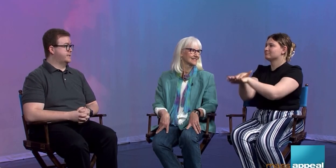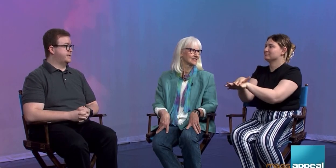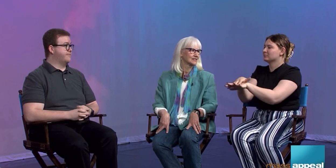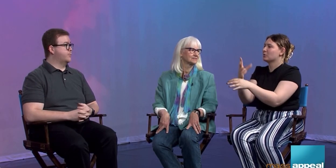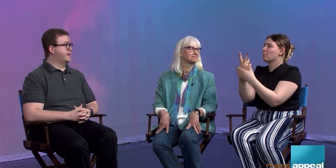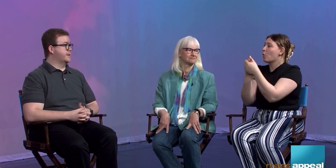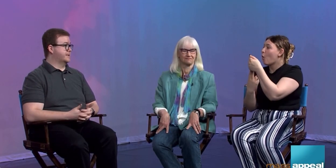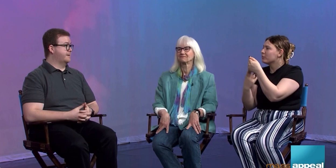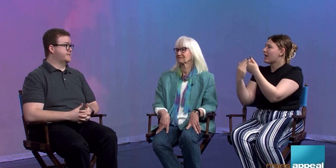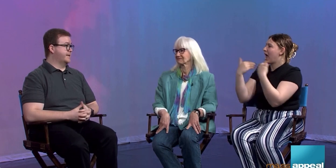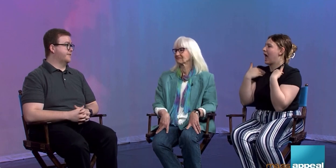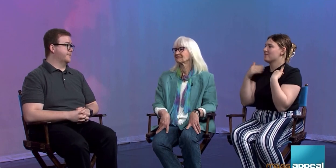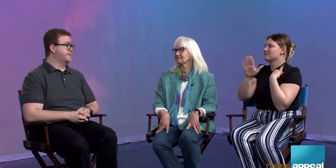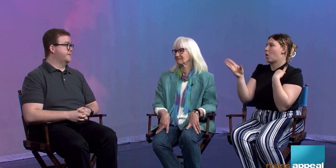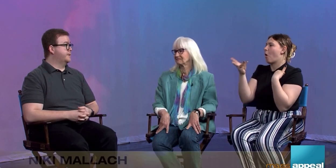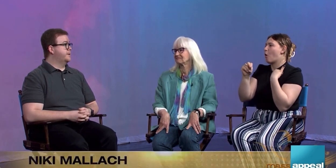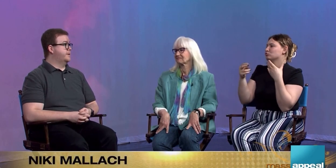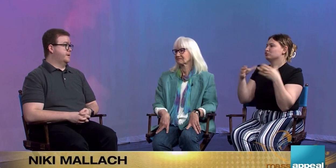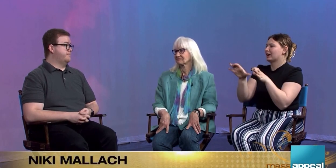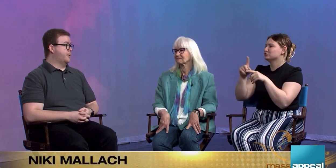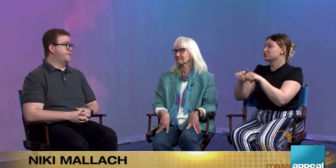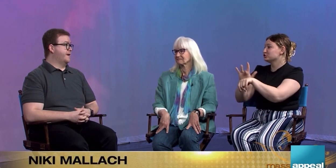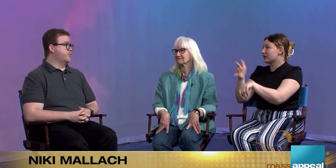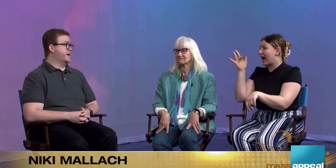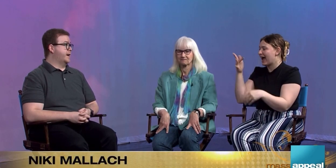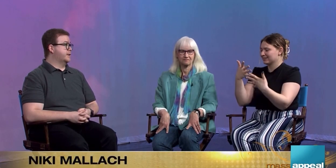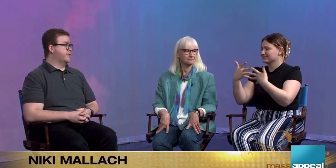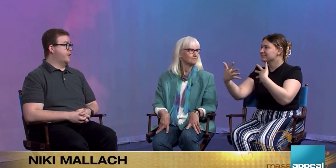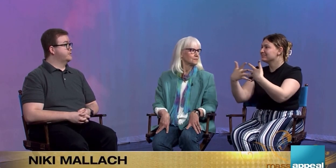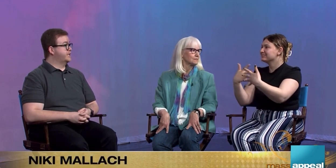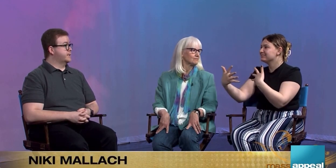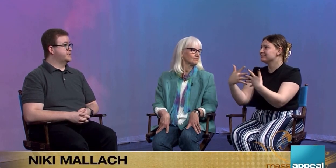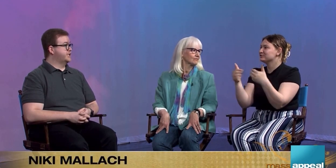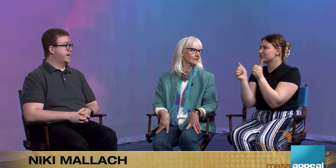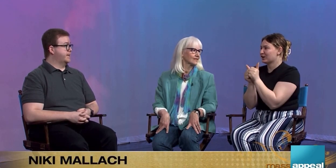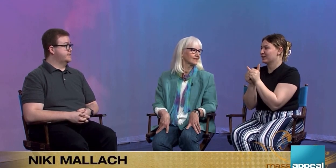and everyone has to come together. Everyone has their own chance to shine,